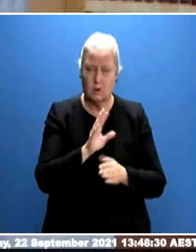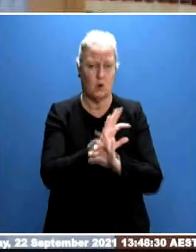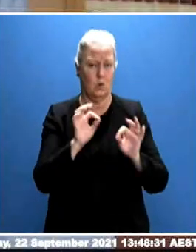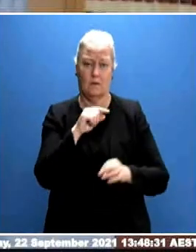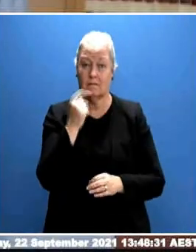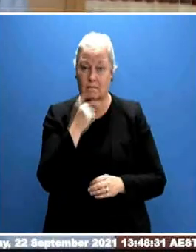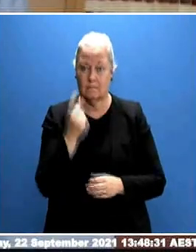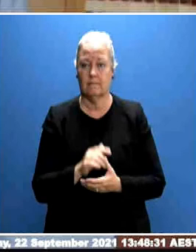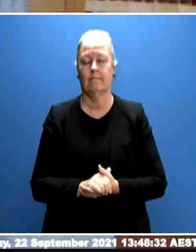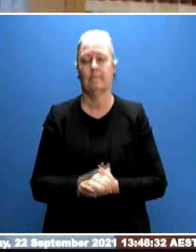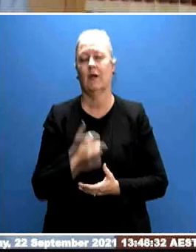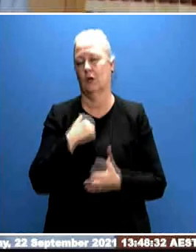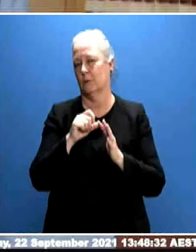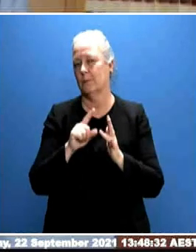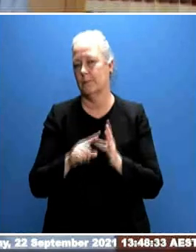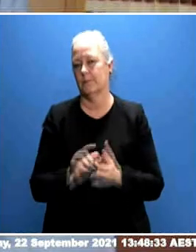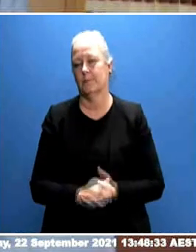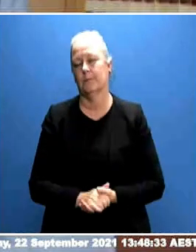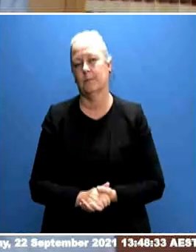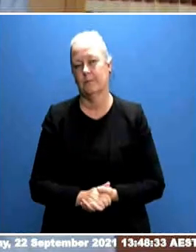I do. Thank you, Ms Kalders.